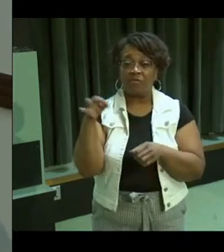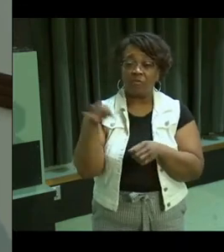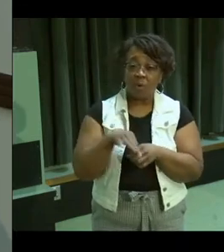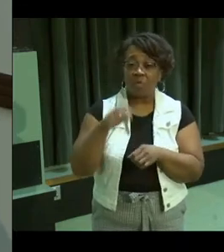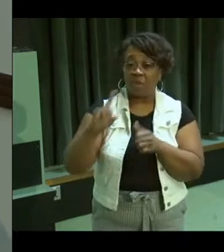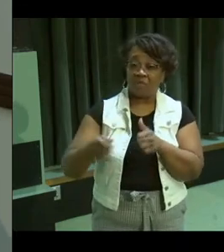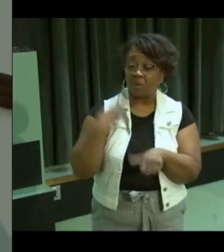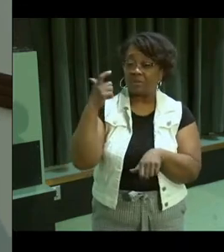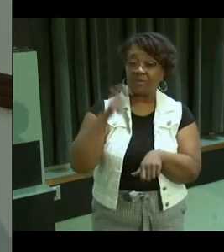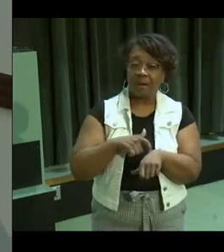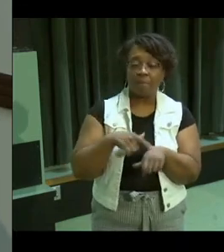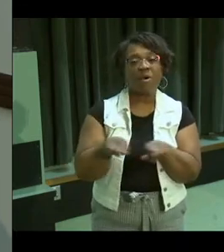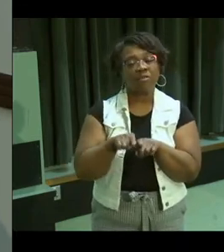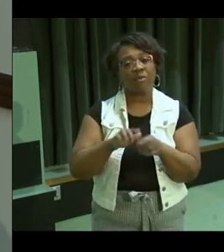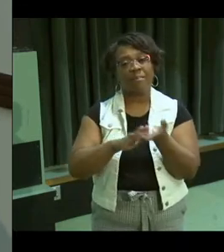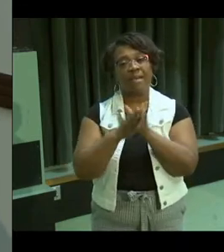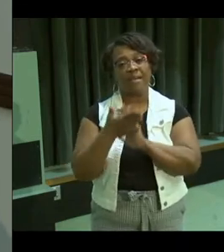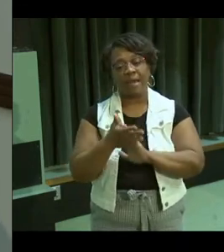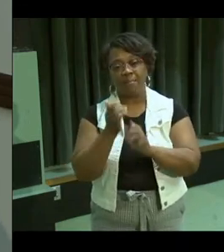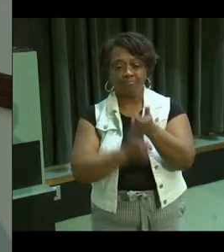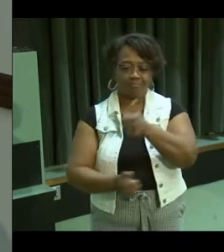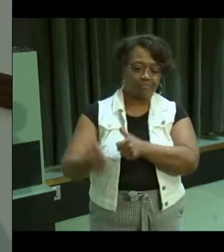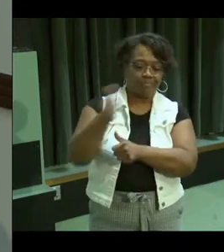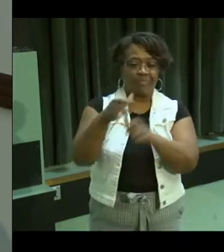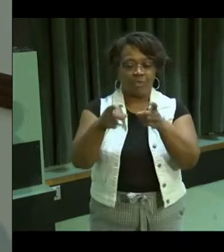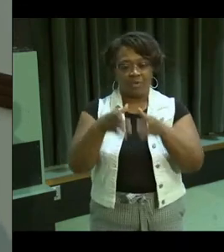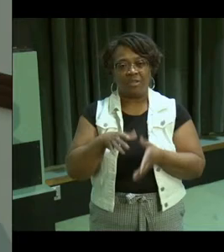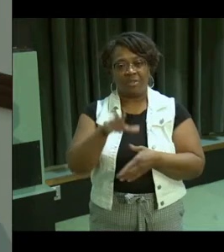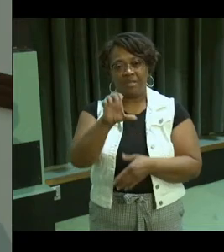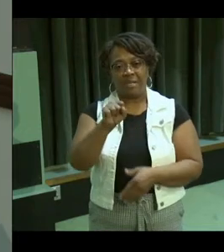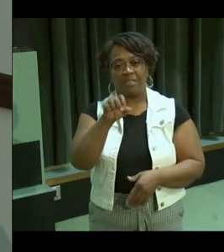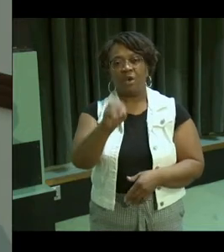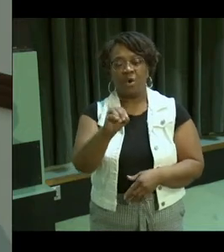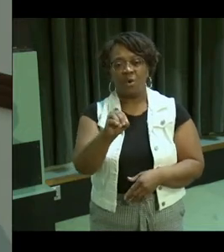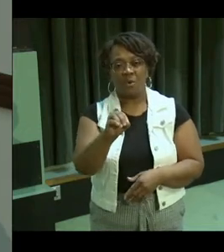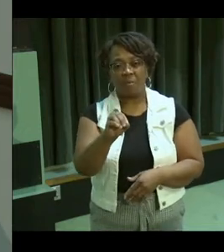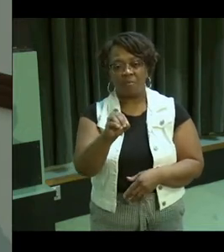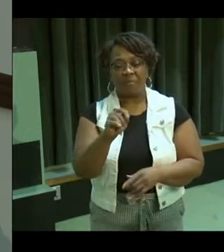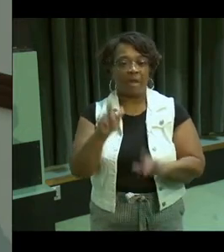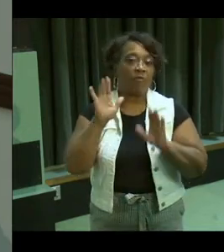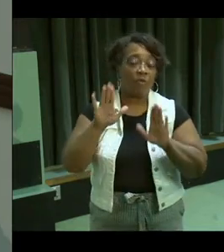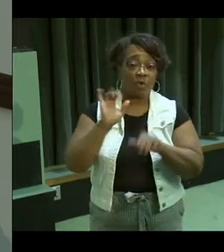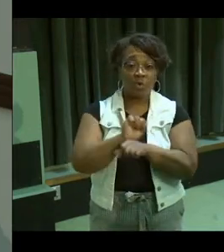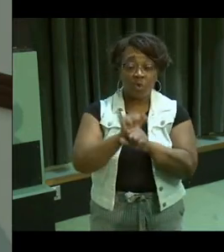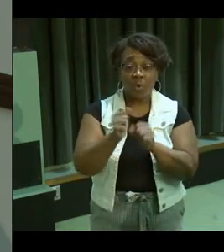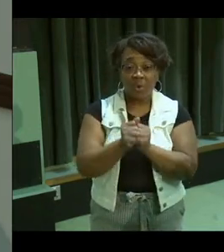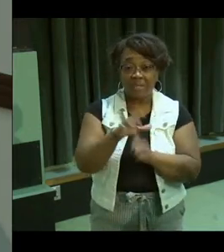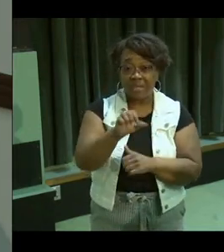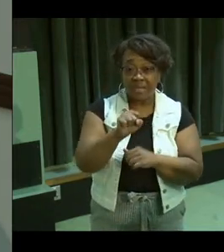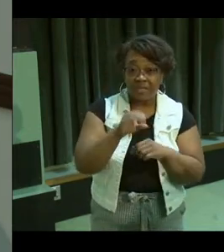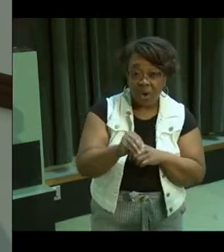time. And he also became the